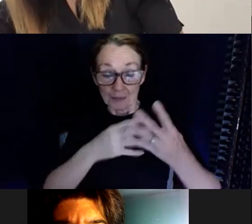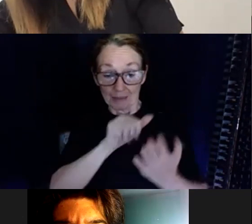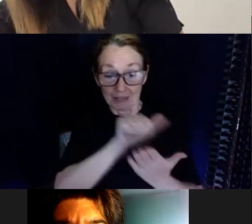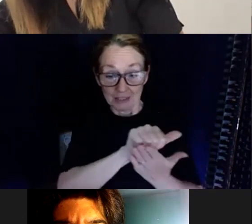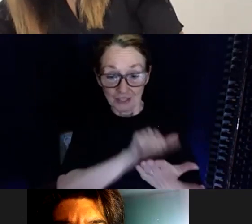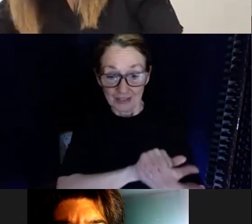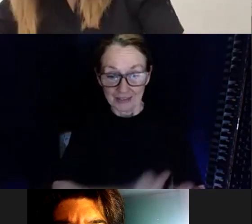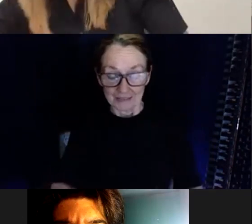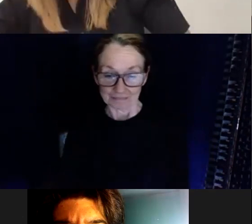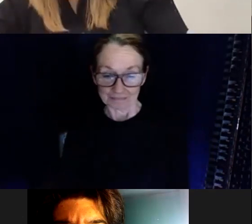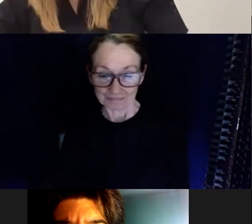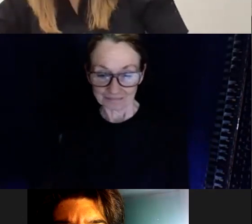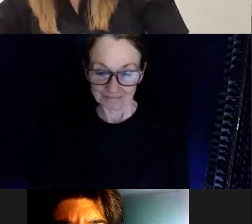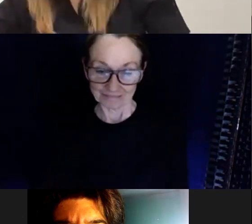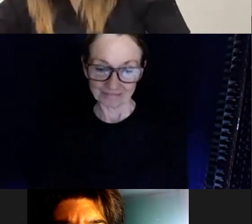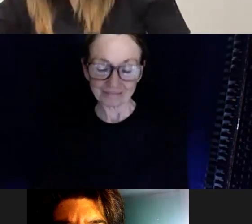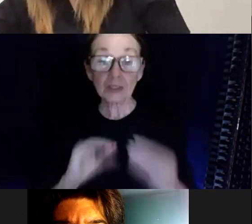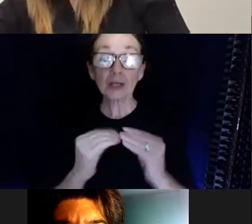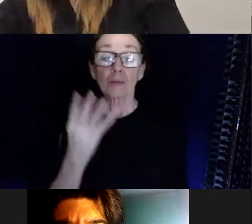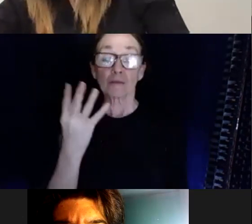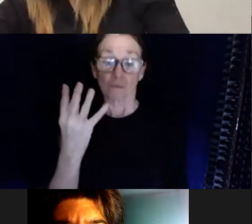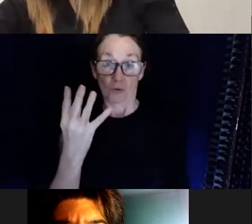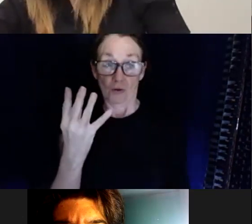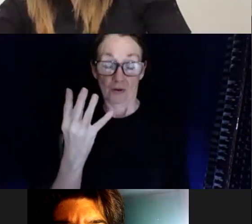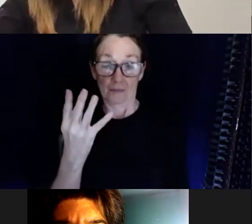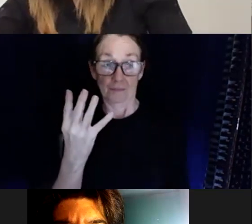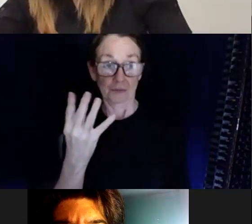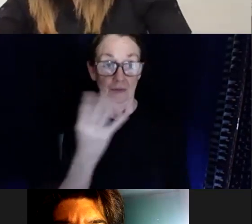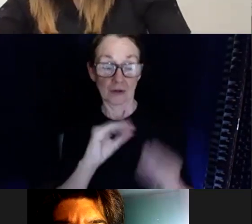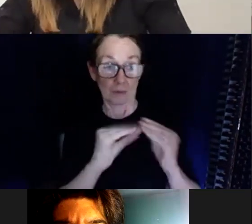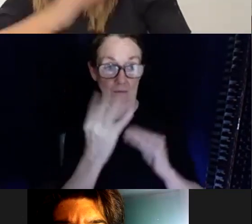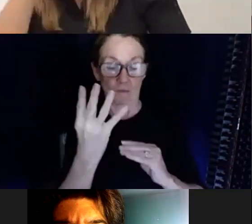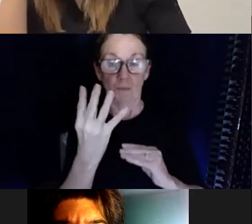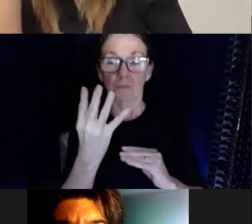THANK YOU.